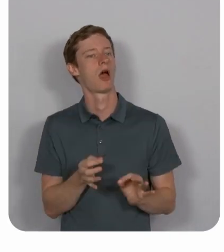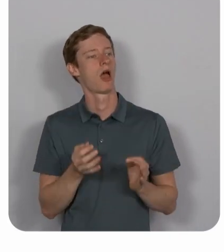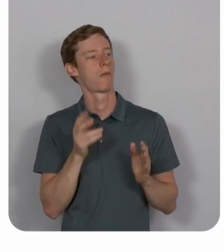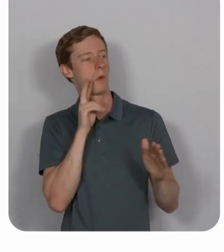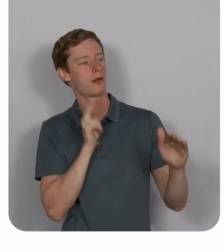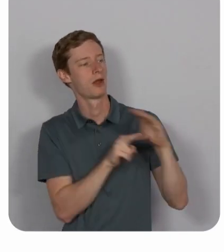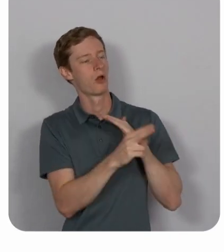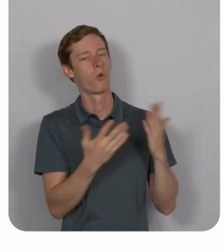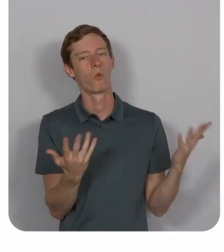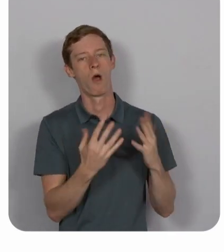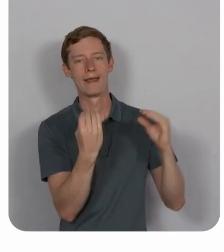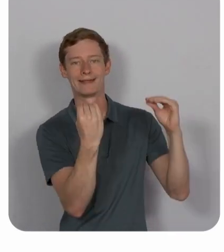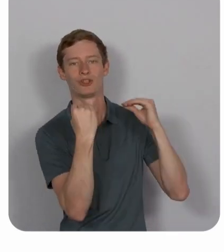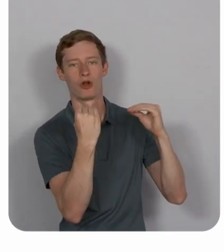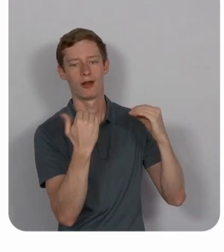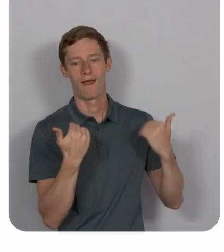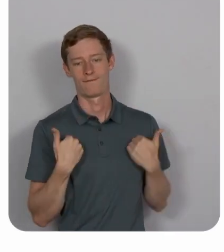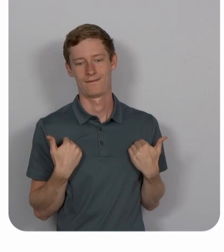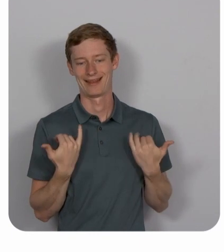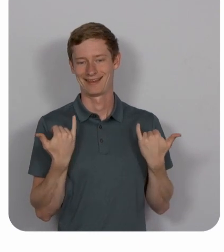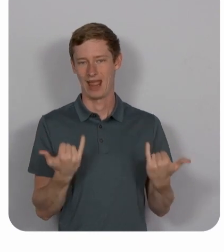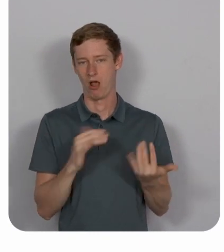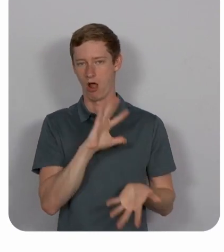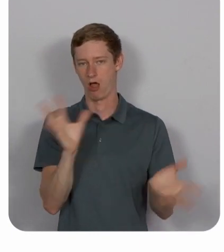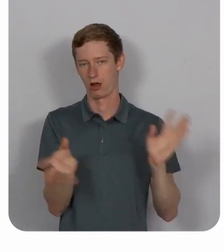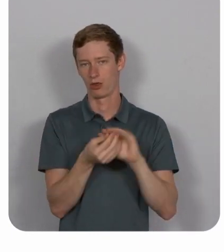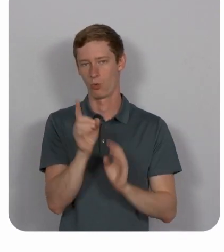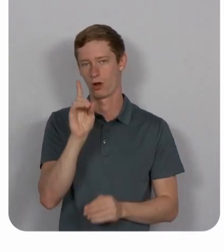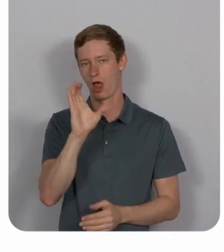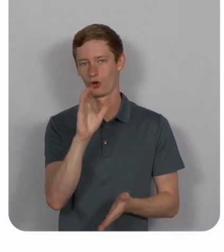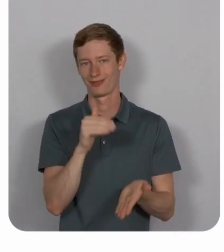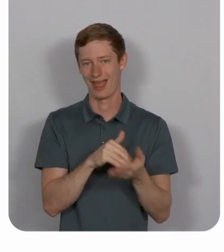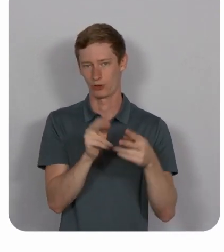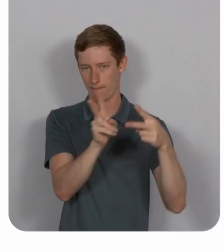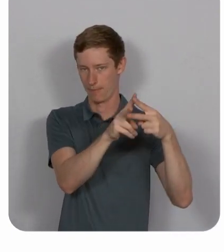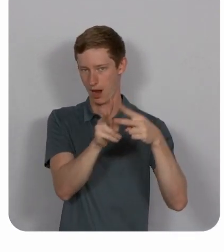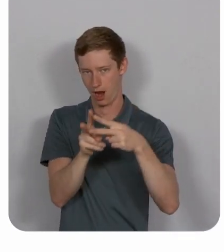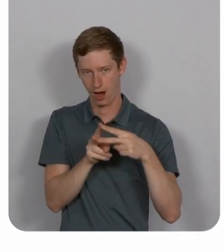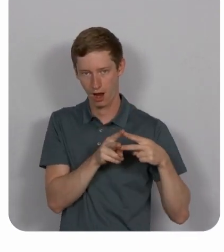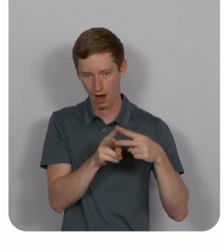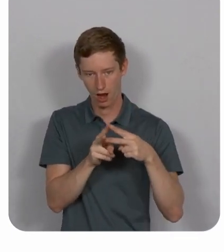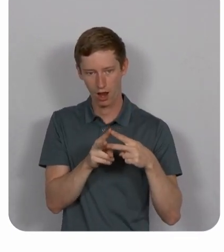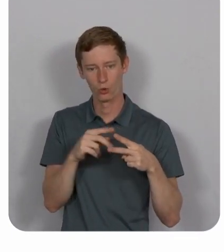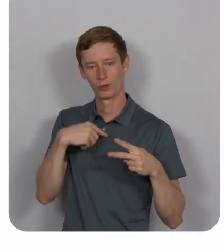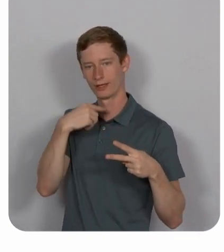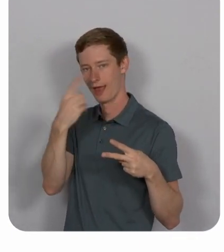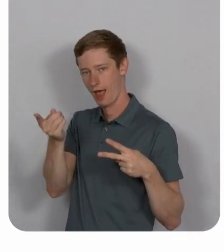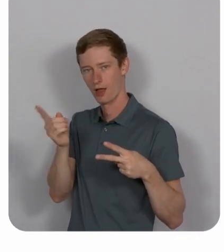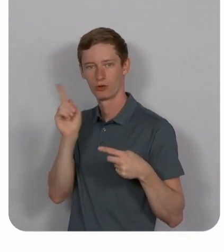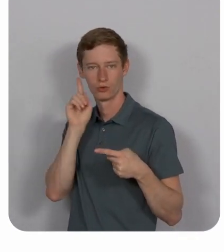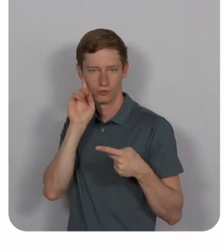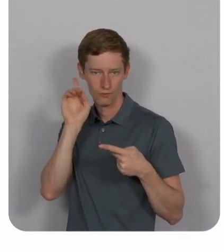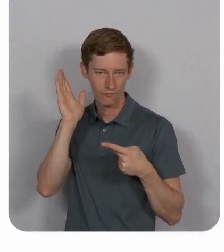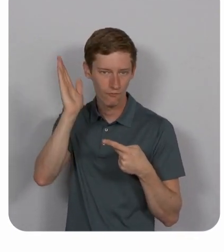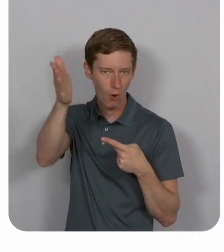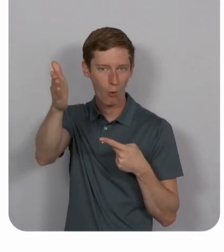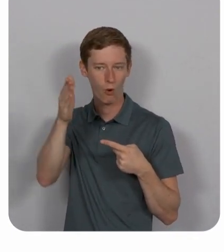So now we have 100,000 instruction output pairs which we feed into the forward model and tell the forward model to score those,